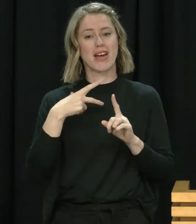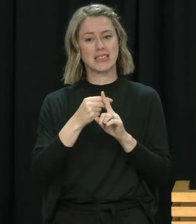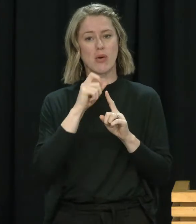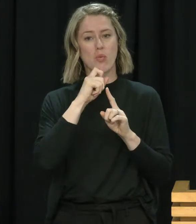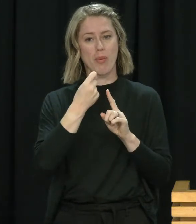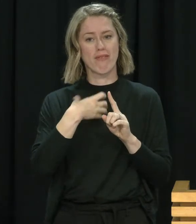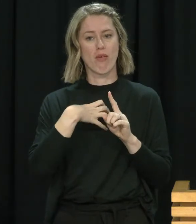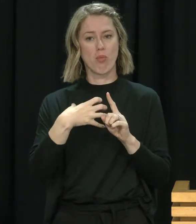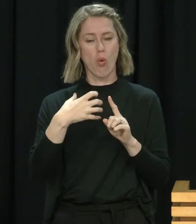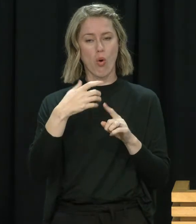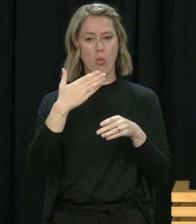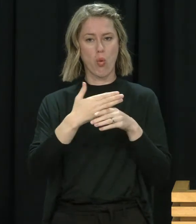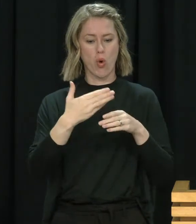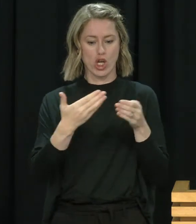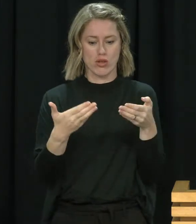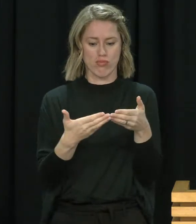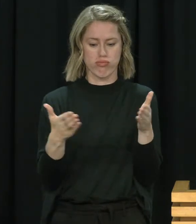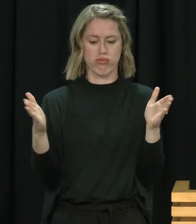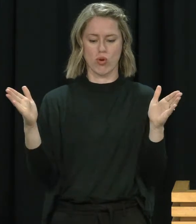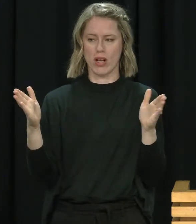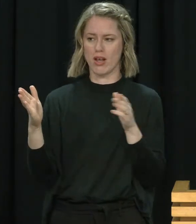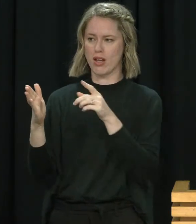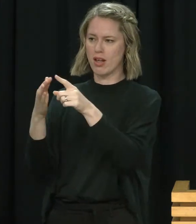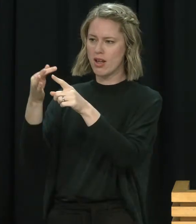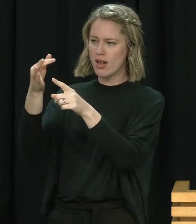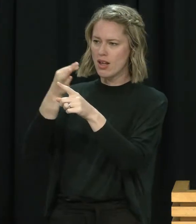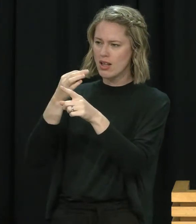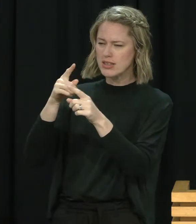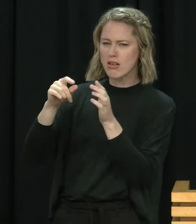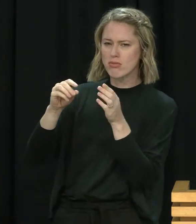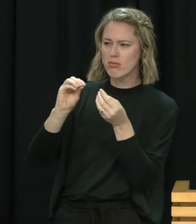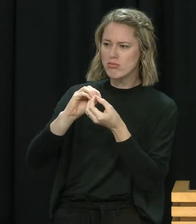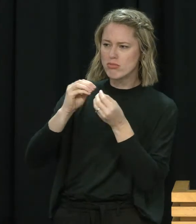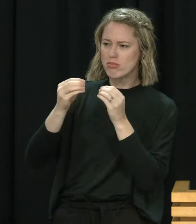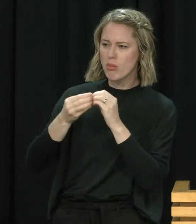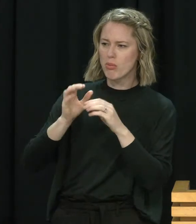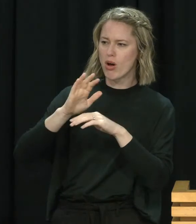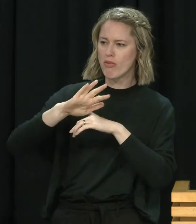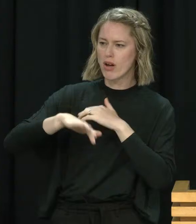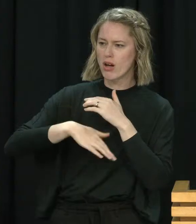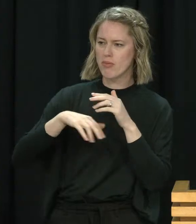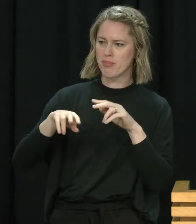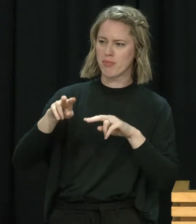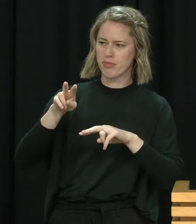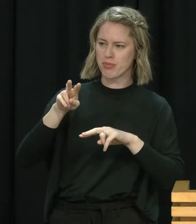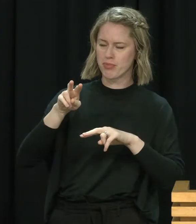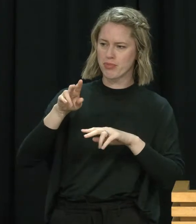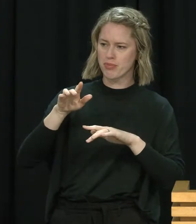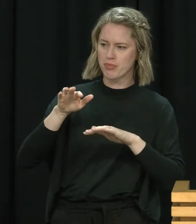coming shortly and will extend the mandatory requirement to a bigger group of workers. Can